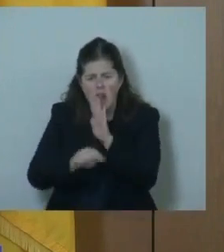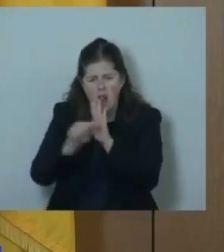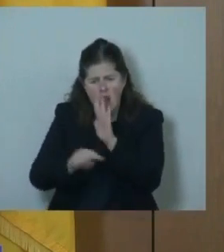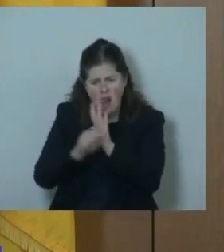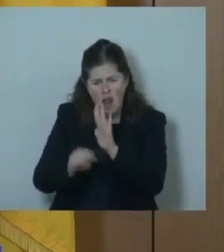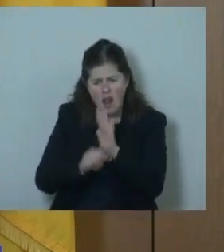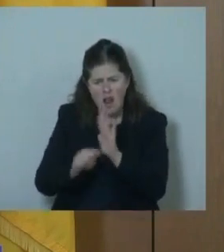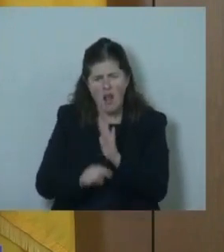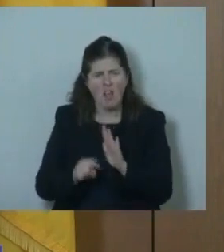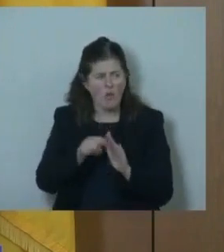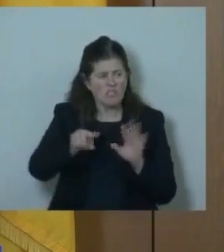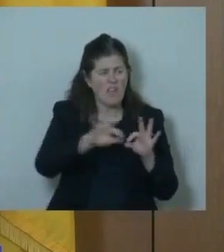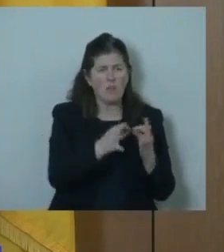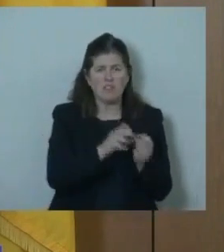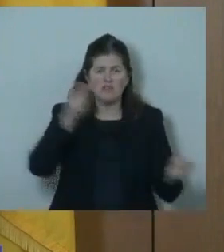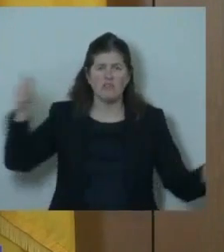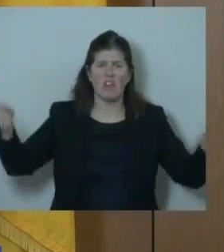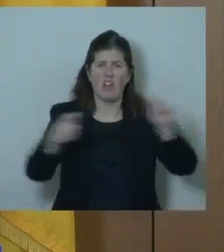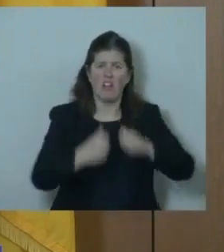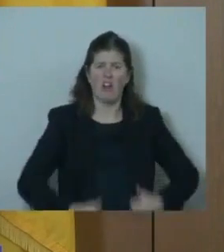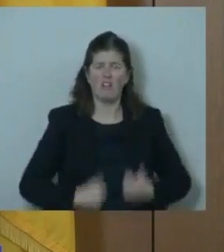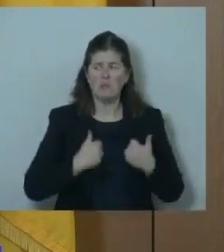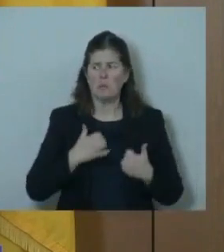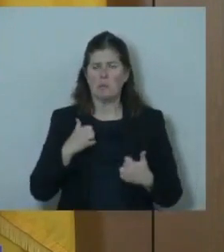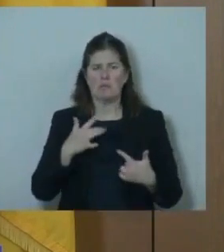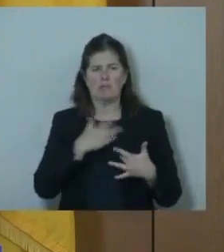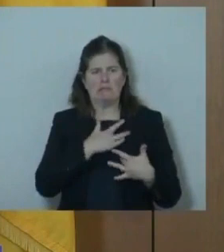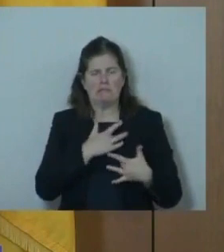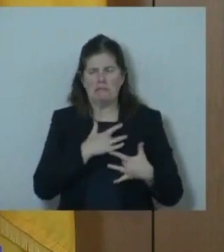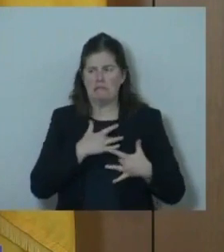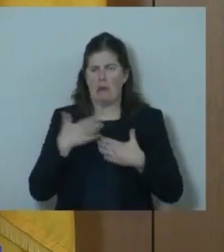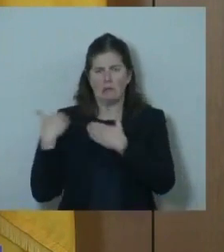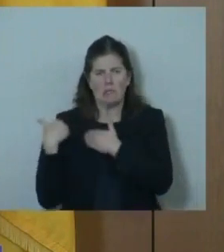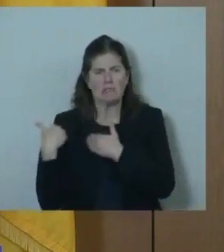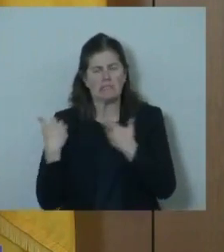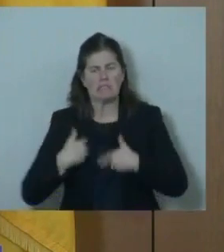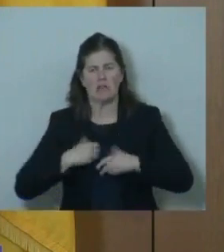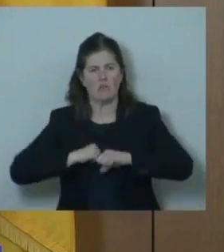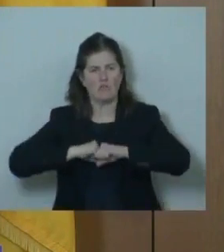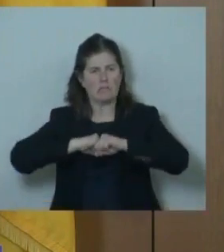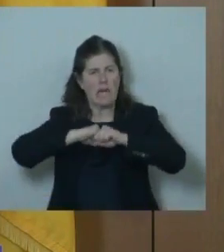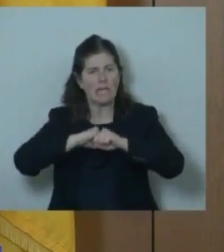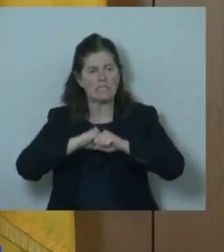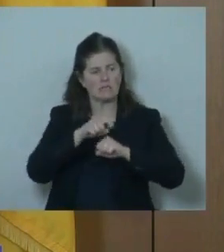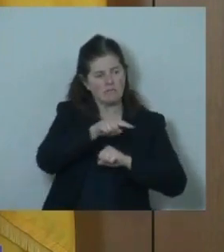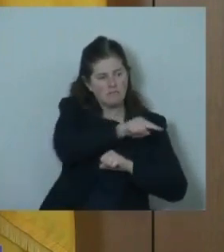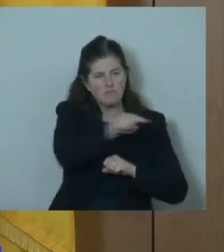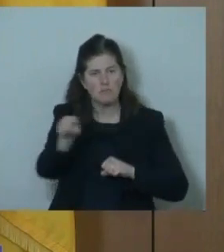HOW MANY FIRST RESPONDERS, HAVE ANY HEALTH-CARE WORKERS, HOW MONEY HOSPITAL BEDS, HOW MANY DEATHS, HOW MANY FAMILIES FOREVER CHANGED.